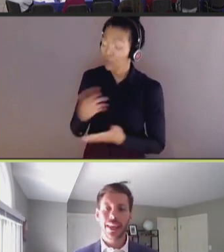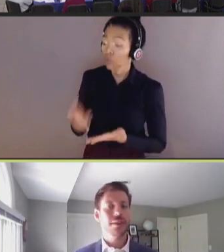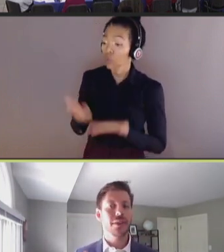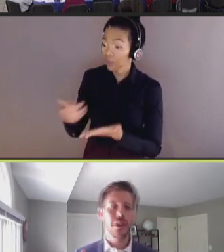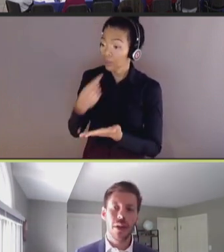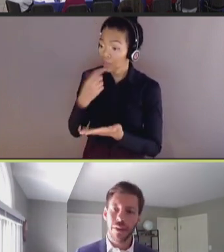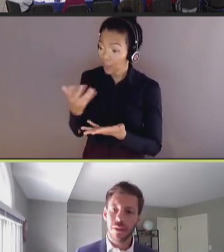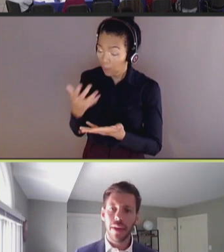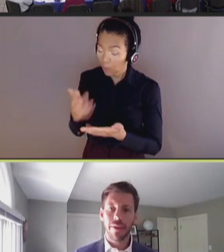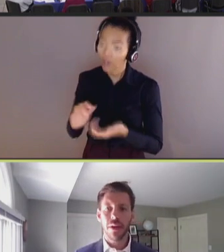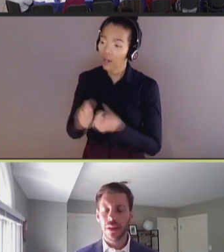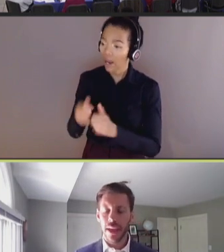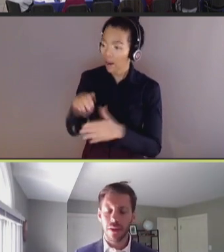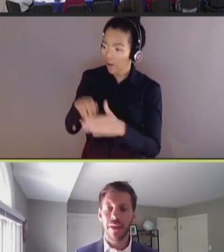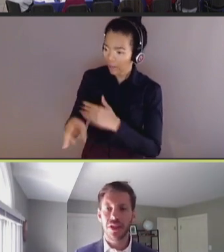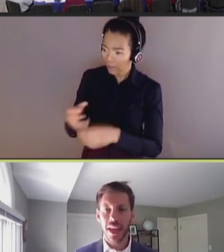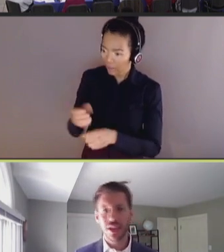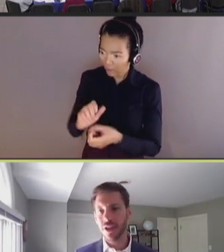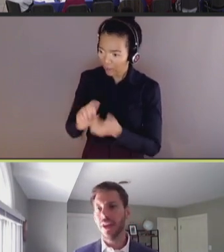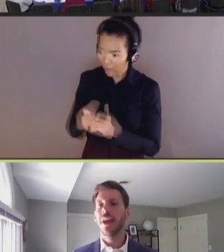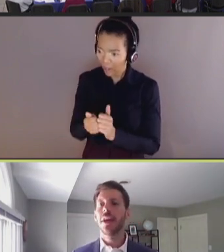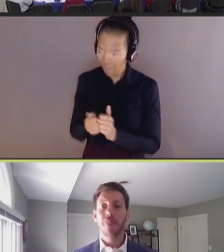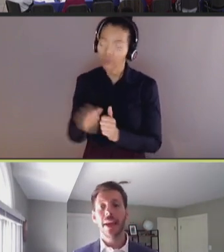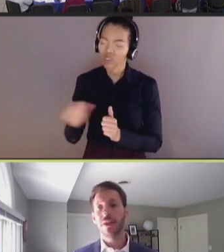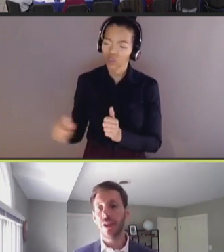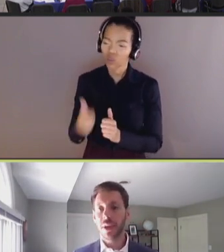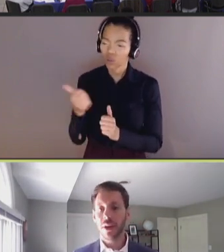again, just another lever -- layer of education to make sure that we can all